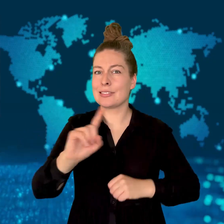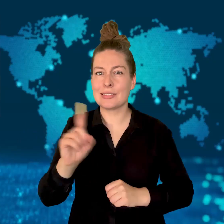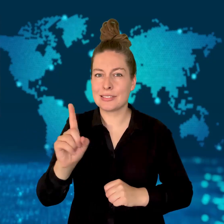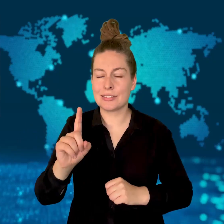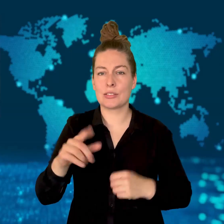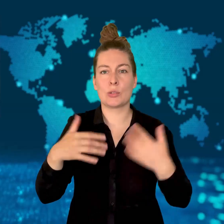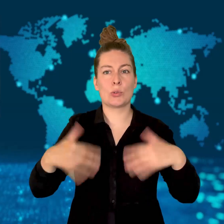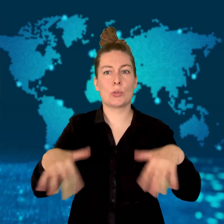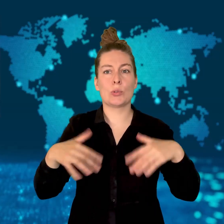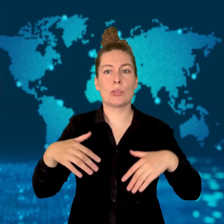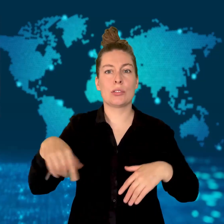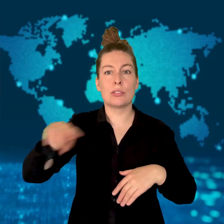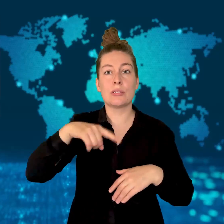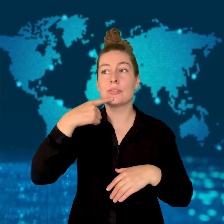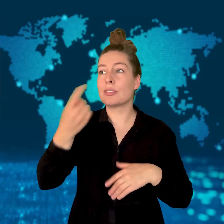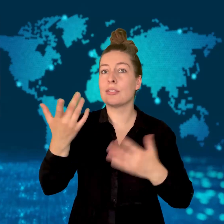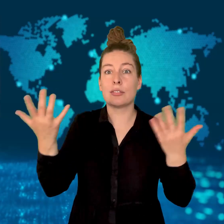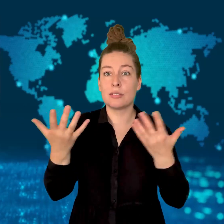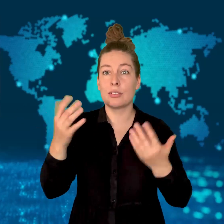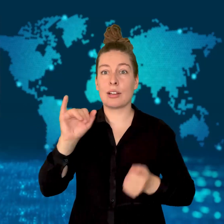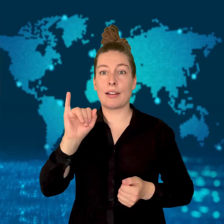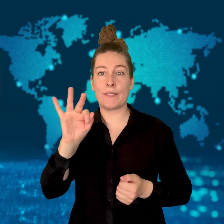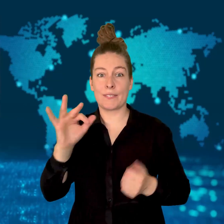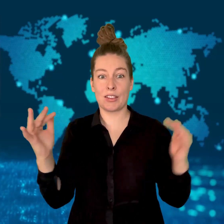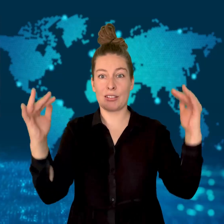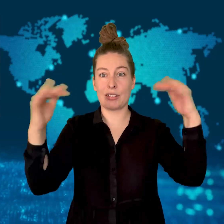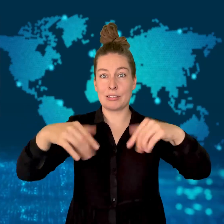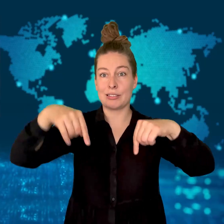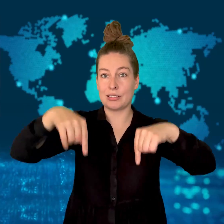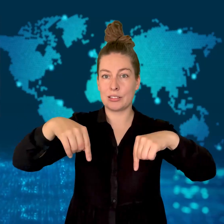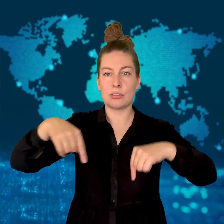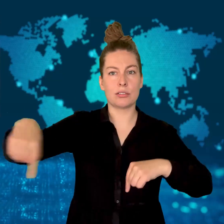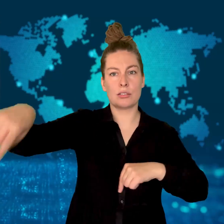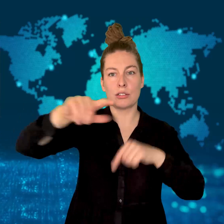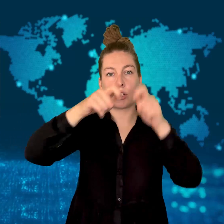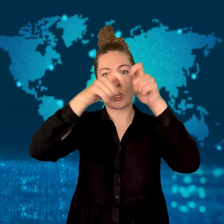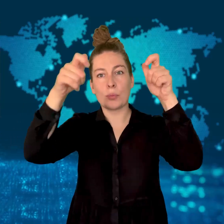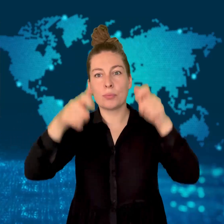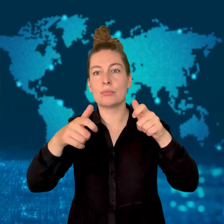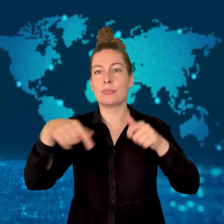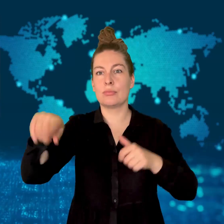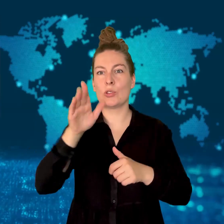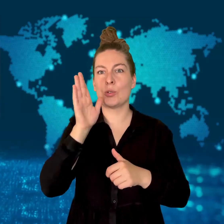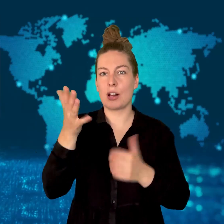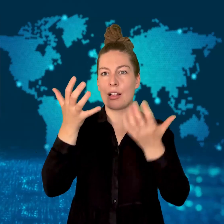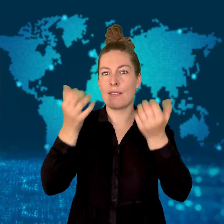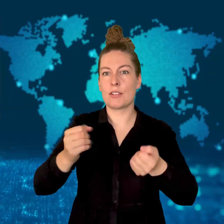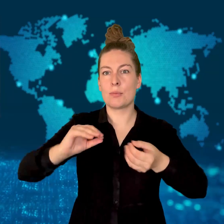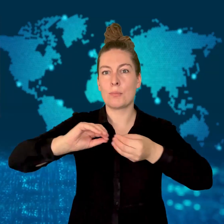their businesses and churches.